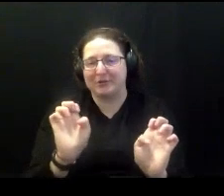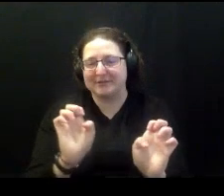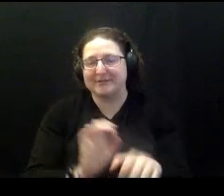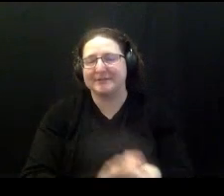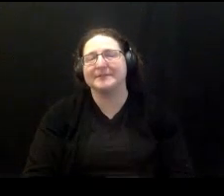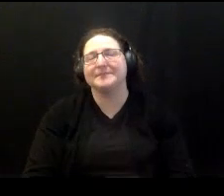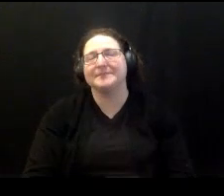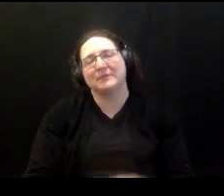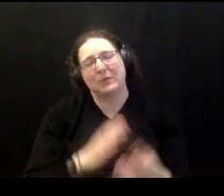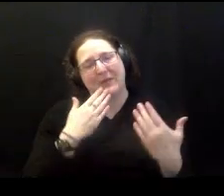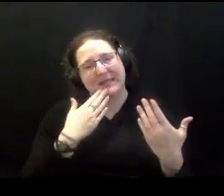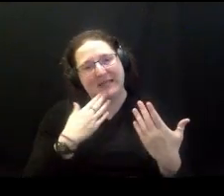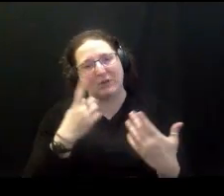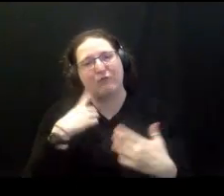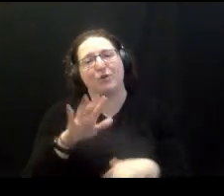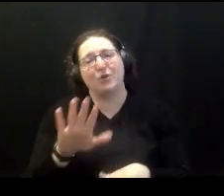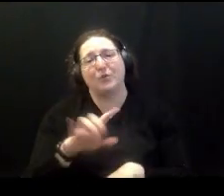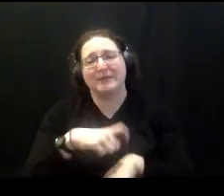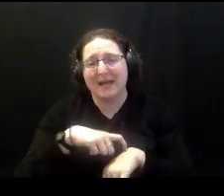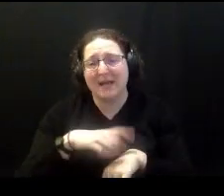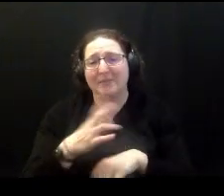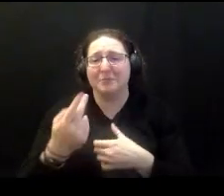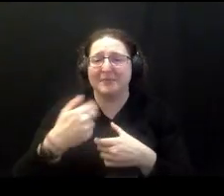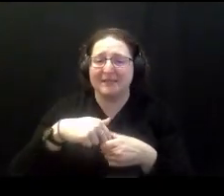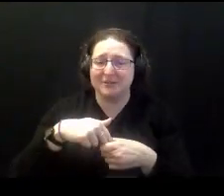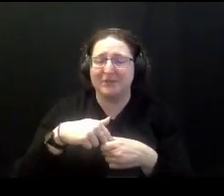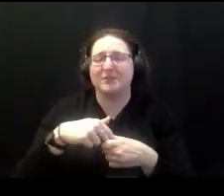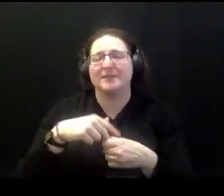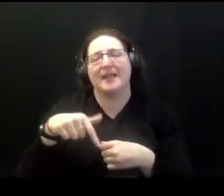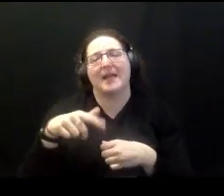appreciate your time and participation in this important effort to help inform and guide the